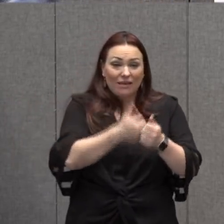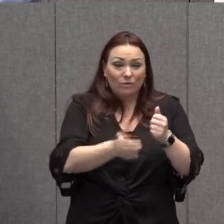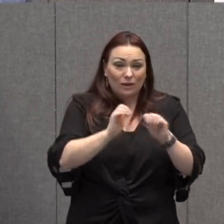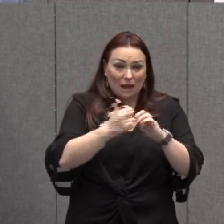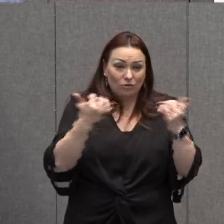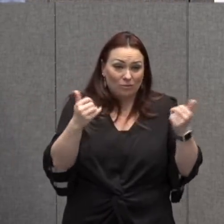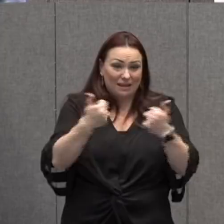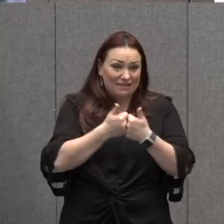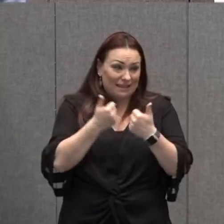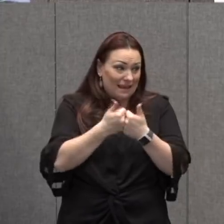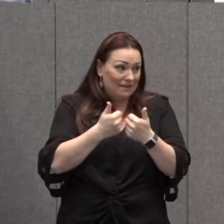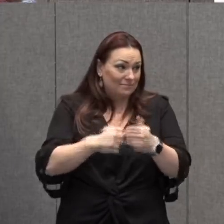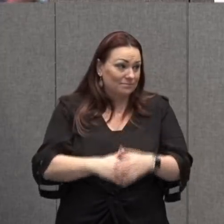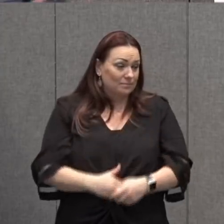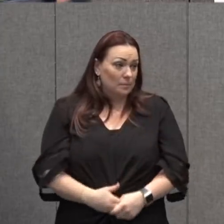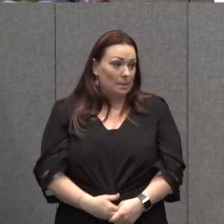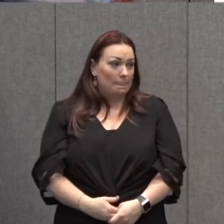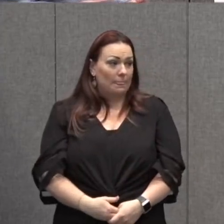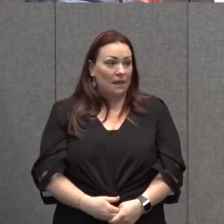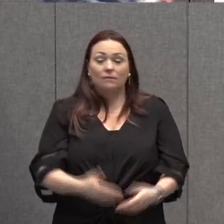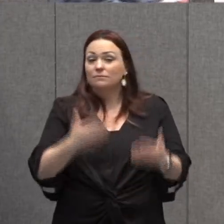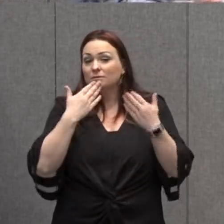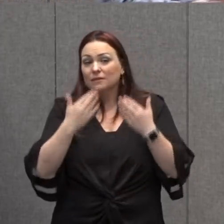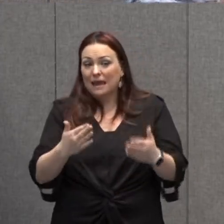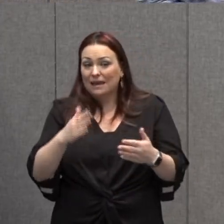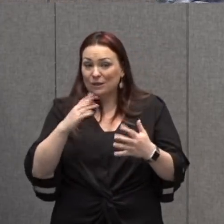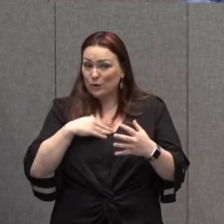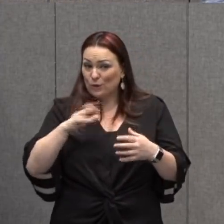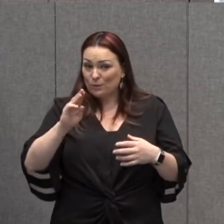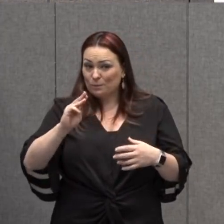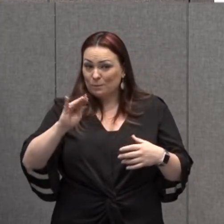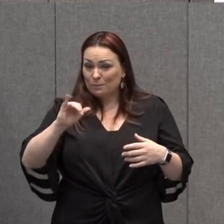Okie-dokie. Thank you, Ms. Lori. [Ms. Lori] Thank you.